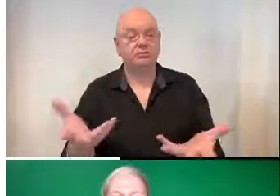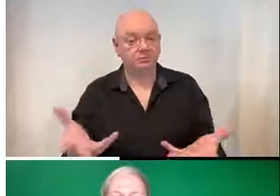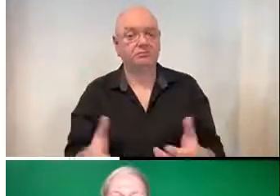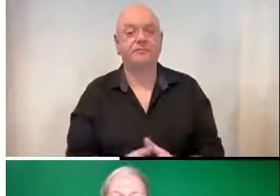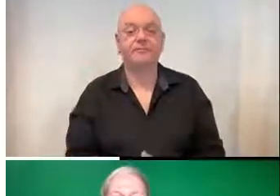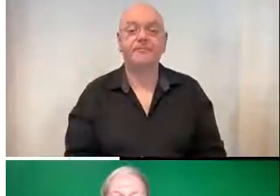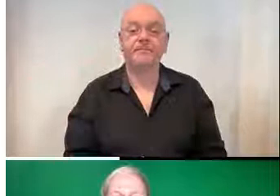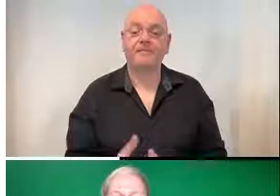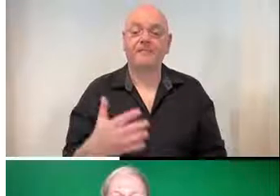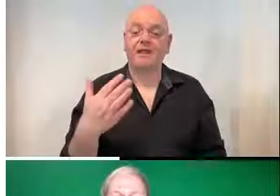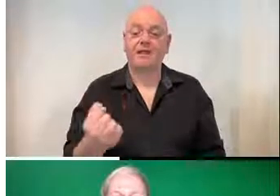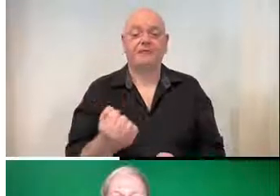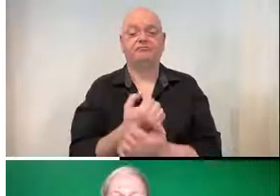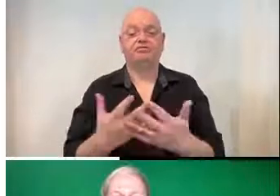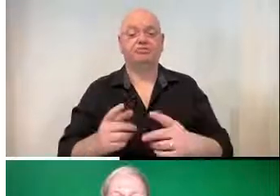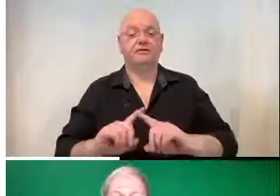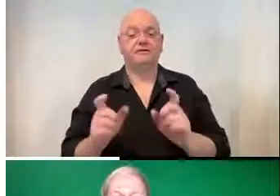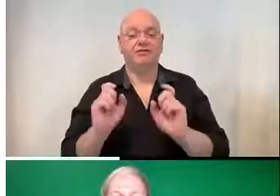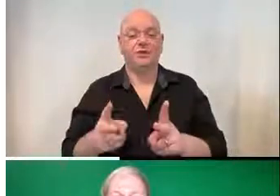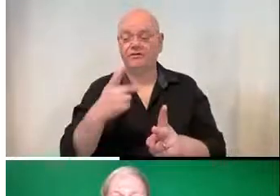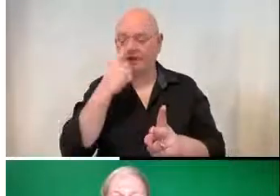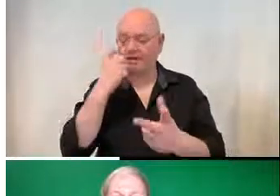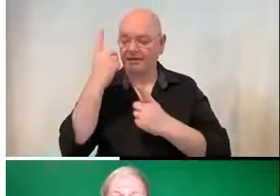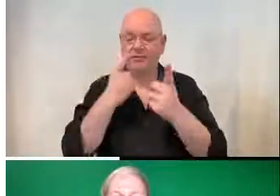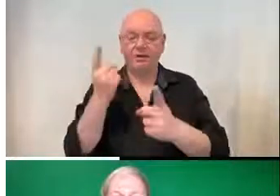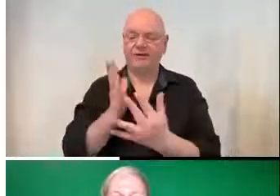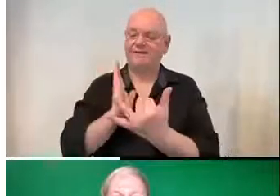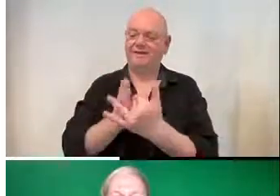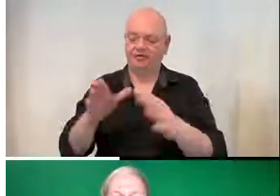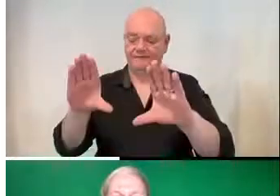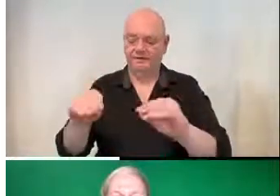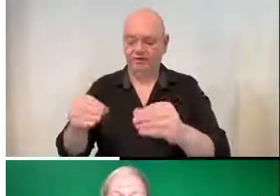This is are you targeting job growth, are you targeting